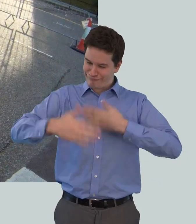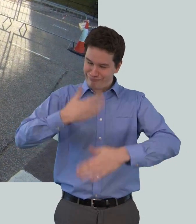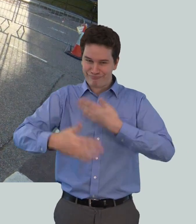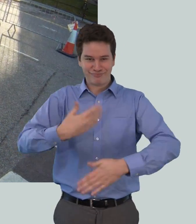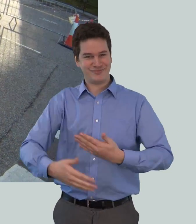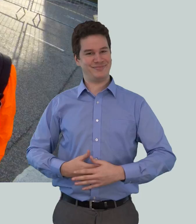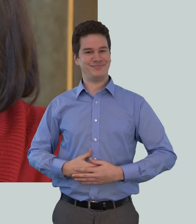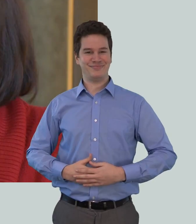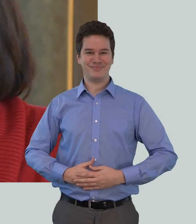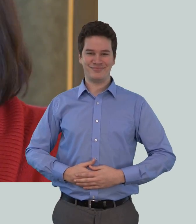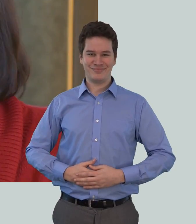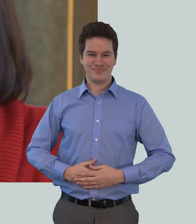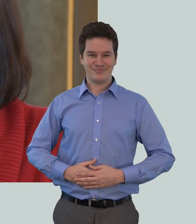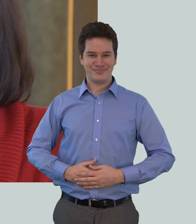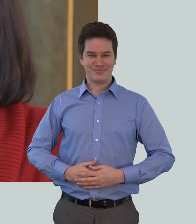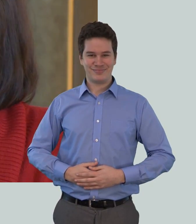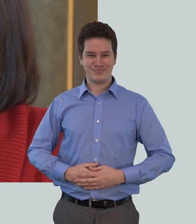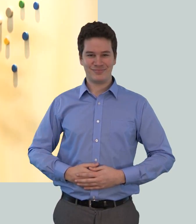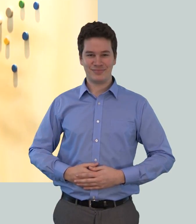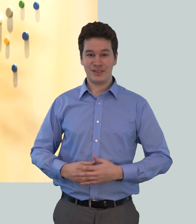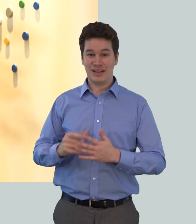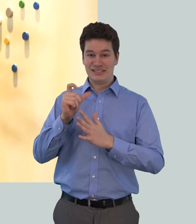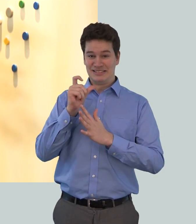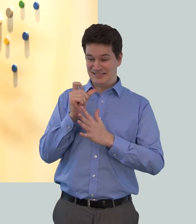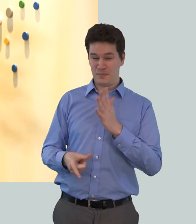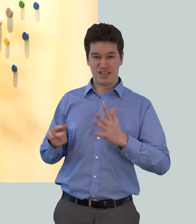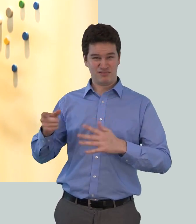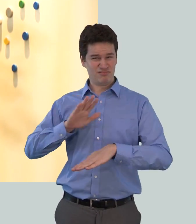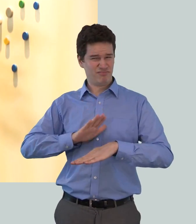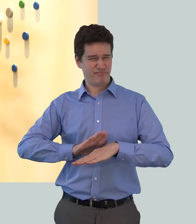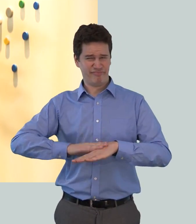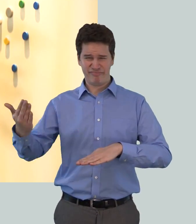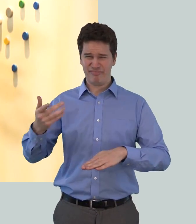and he just generally, he wants to just get on with things. He doesn’t concede to his disability,